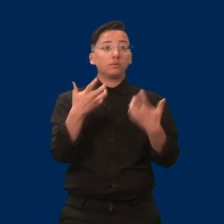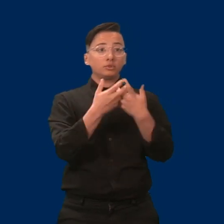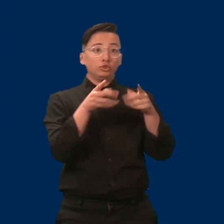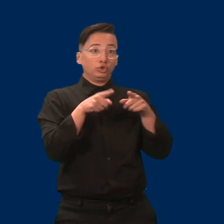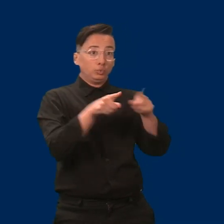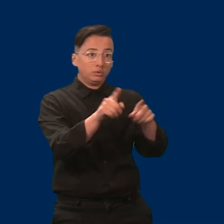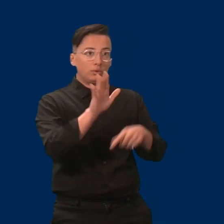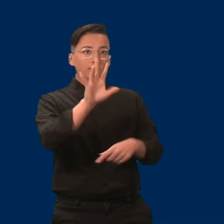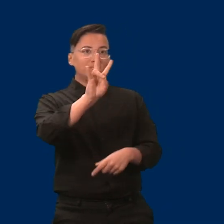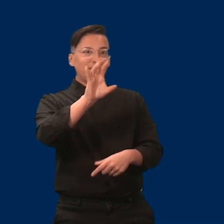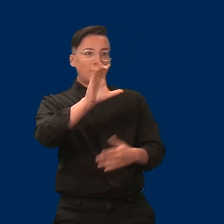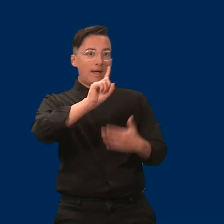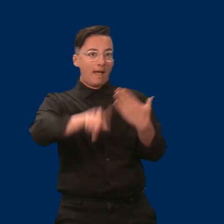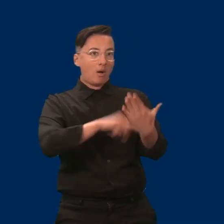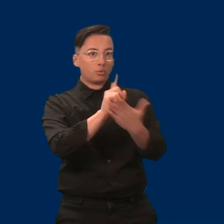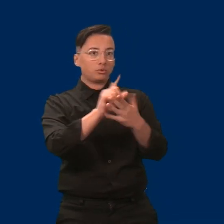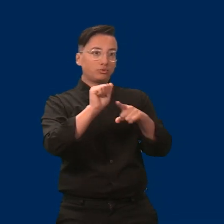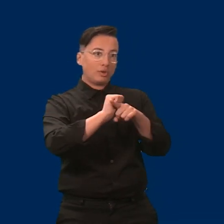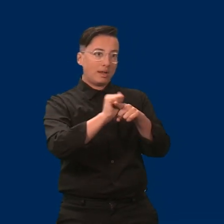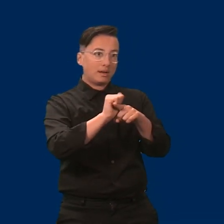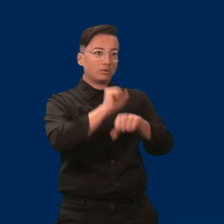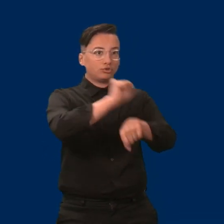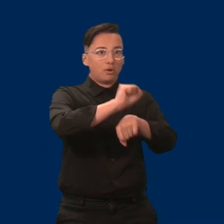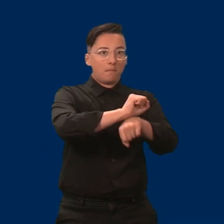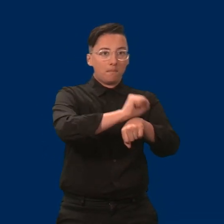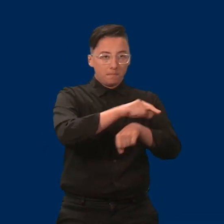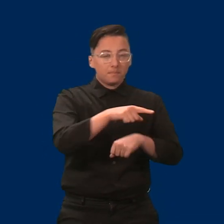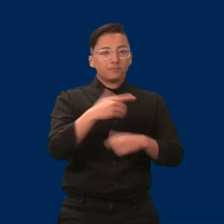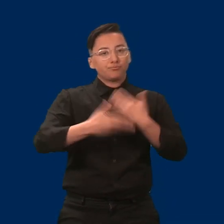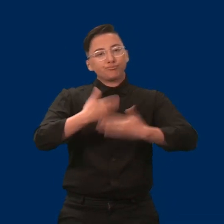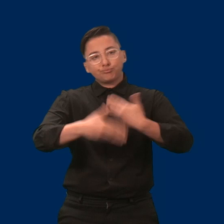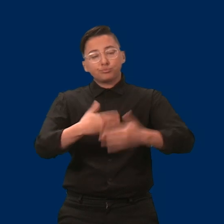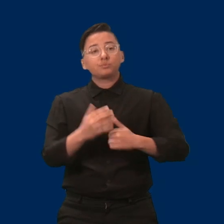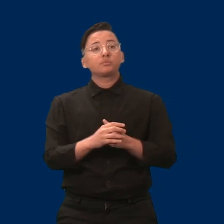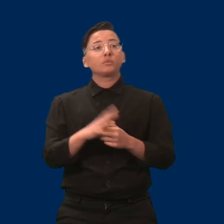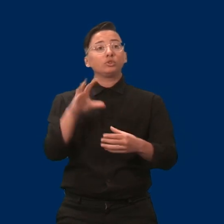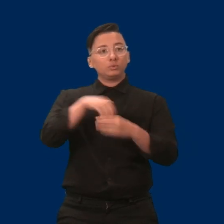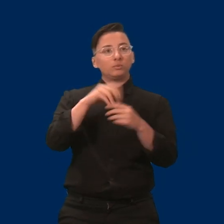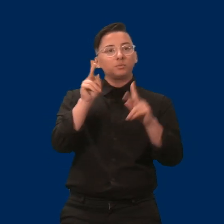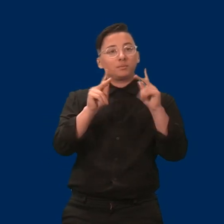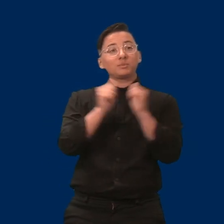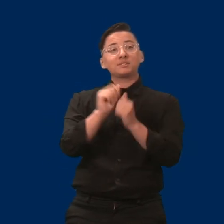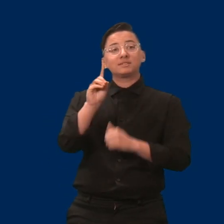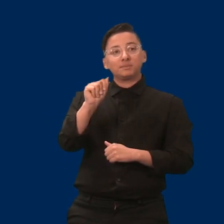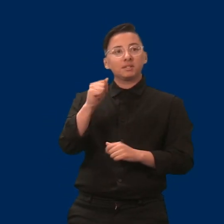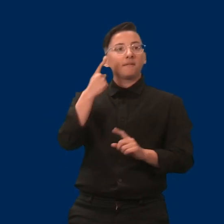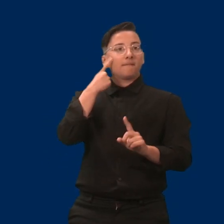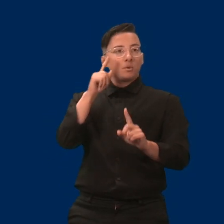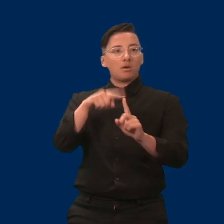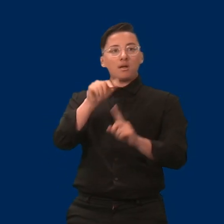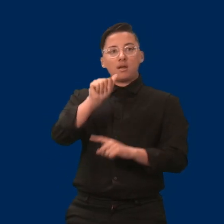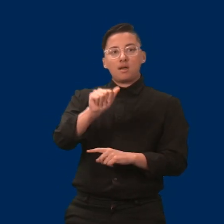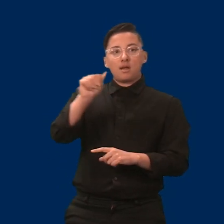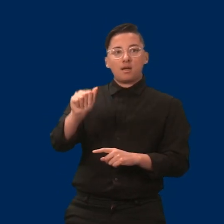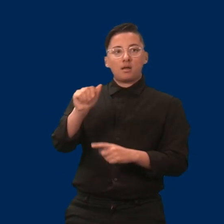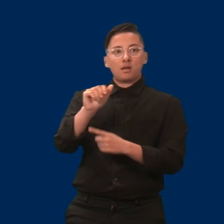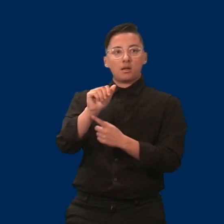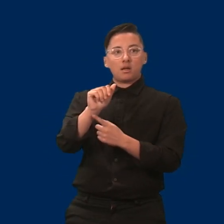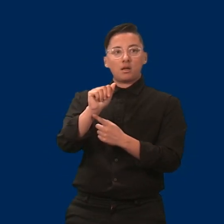with disabilities in affirmative action programs. So I think these are all really important goals. I think it's really important to get people with disabilities